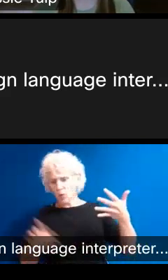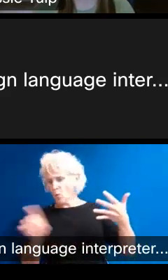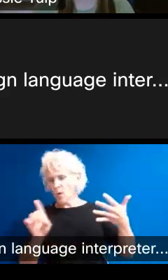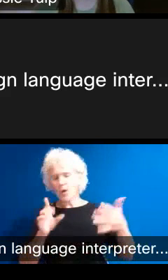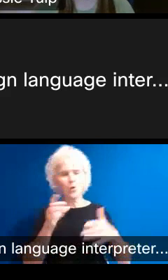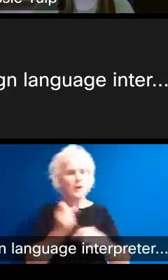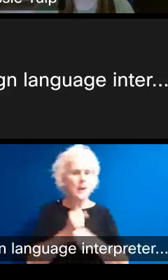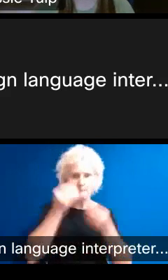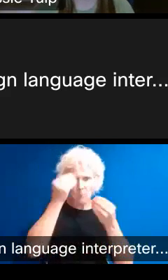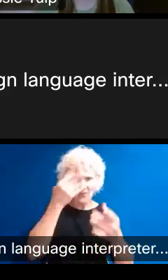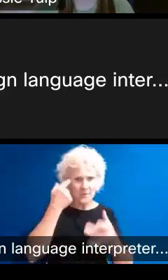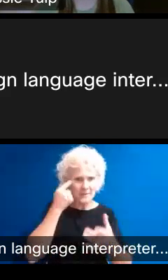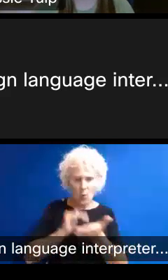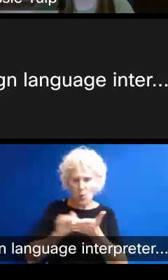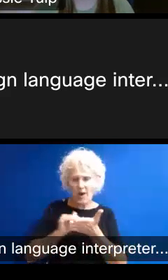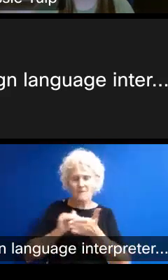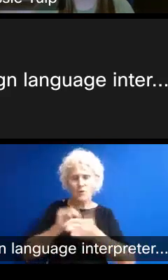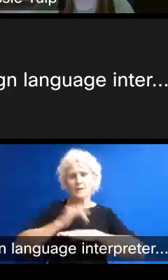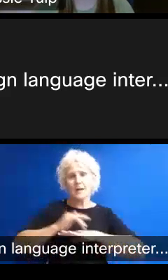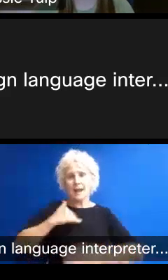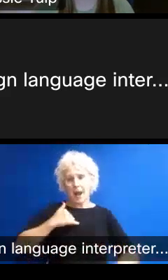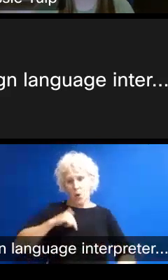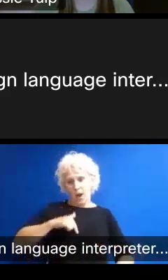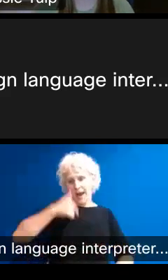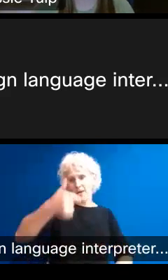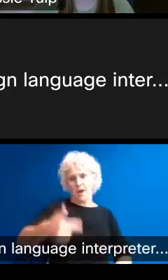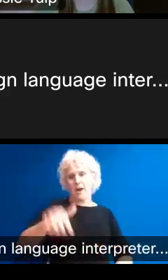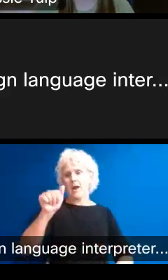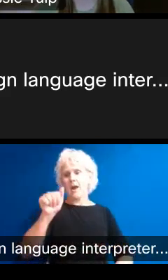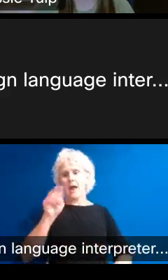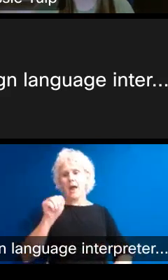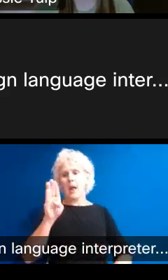access and I am going to hand things over to Amber to transition into to talking about some